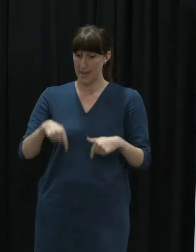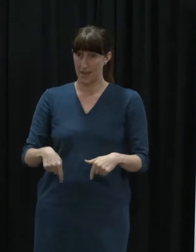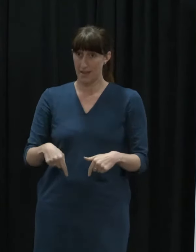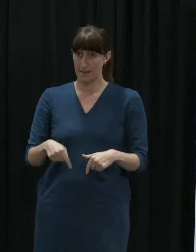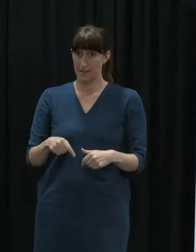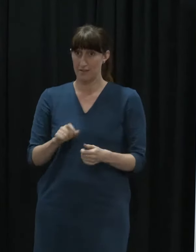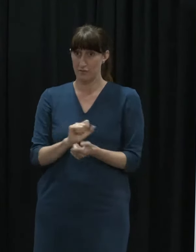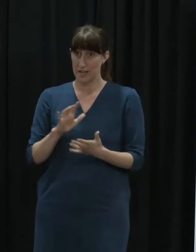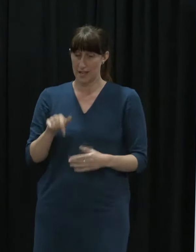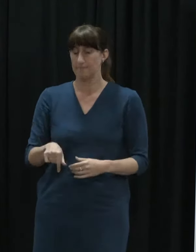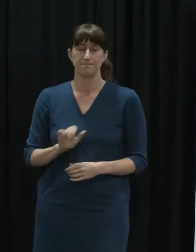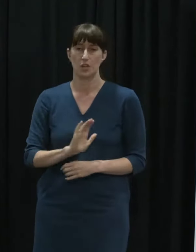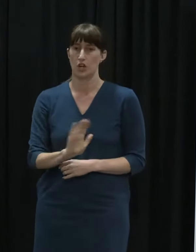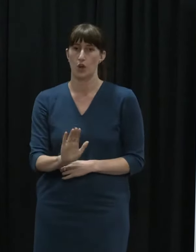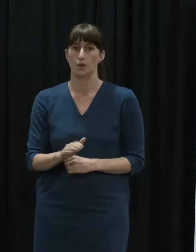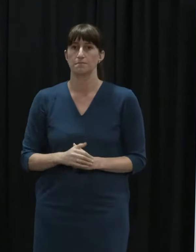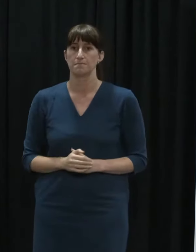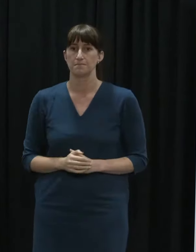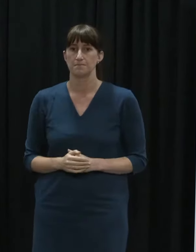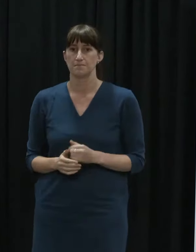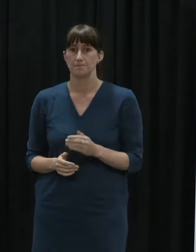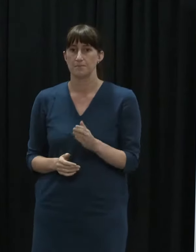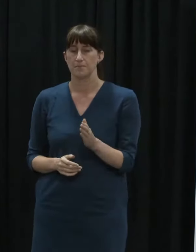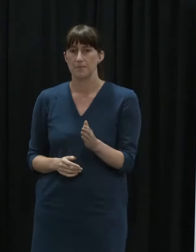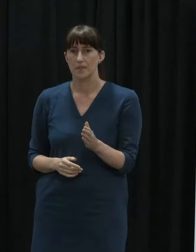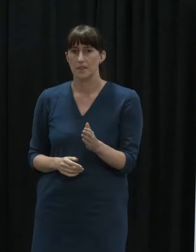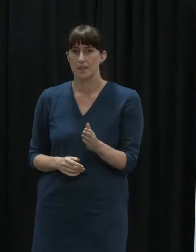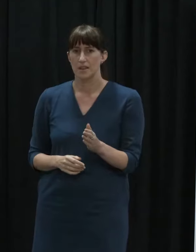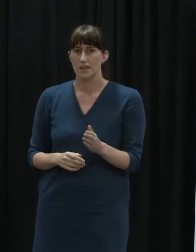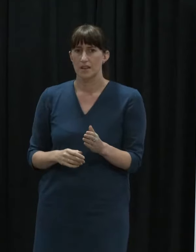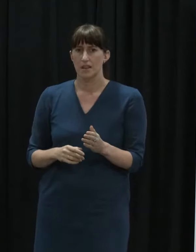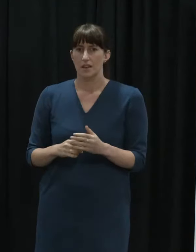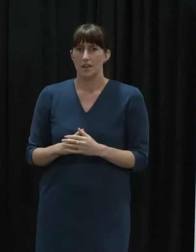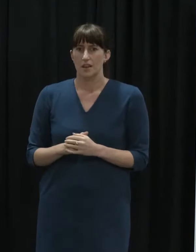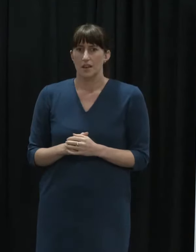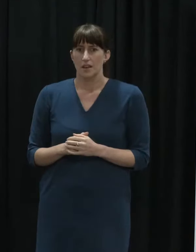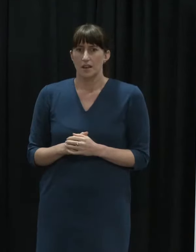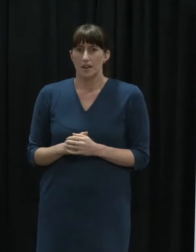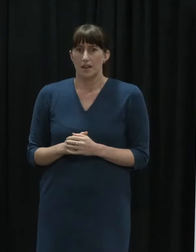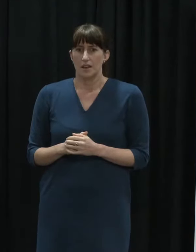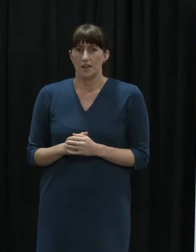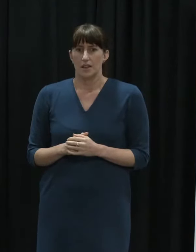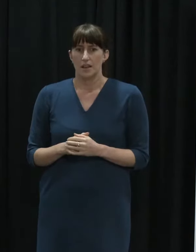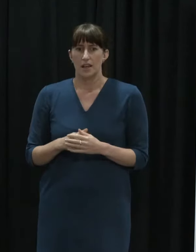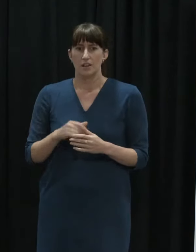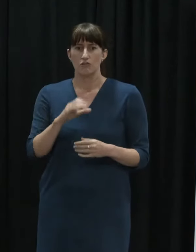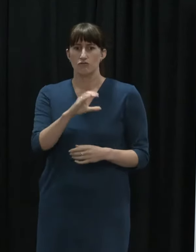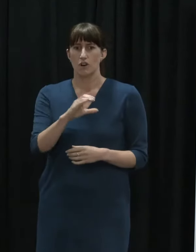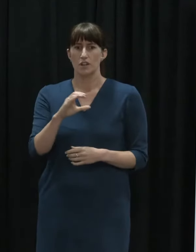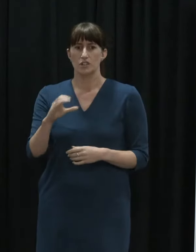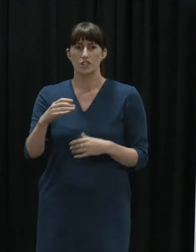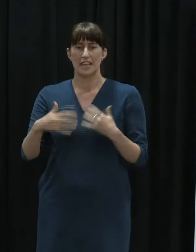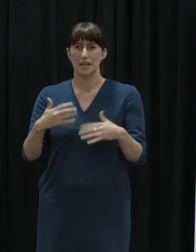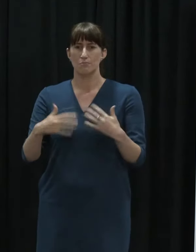There is limited community transition and the whole system is ready to respond.